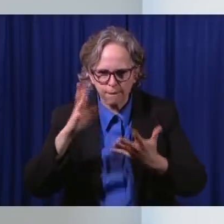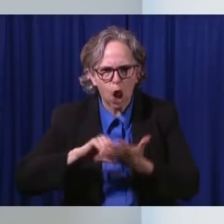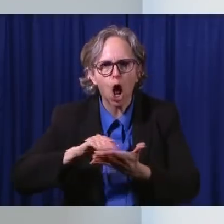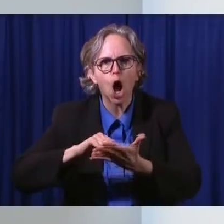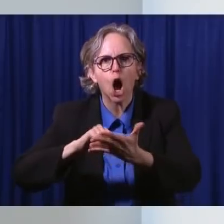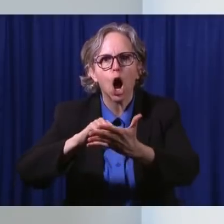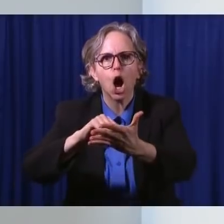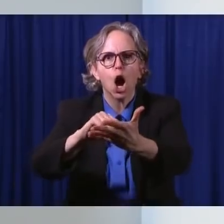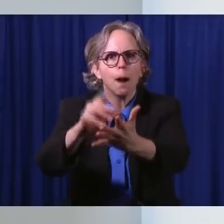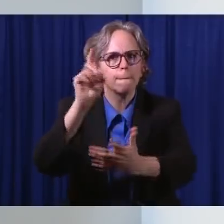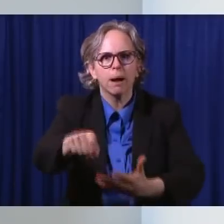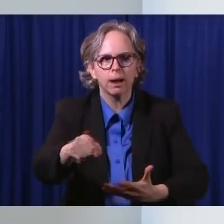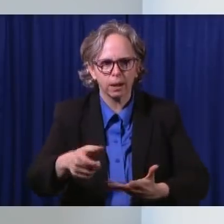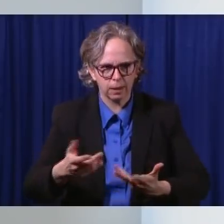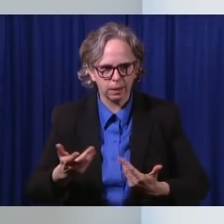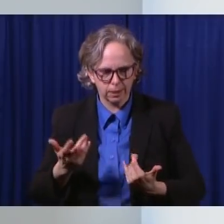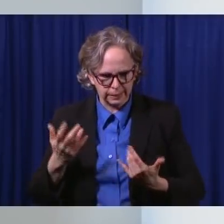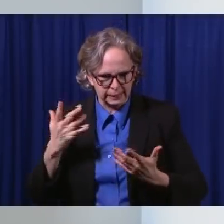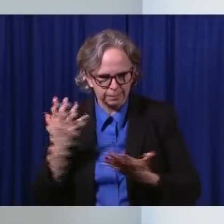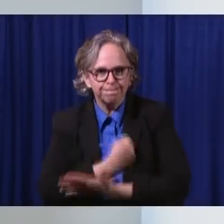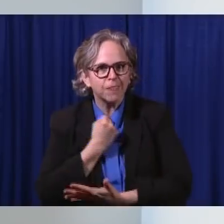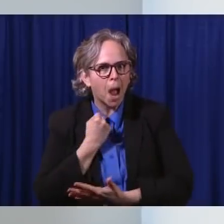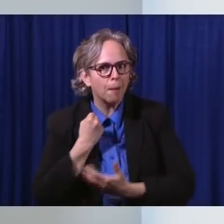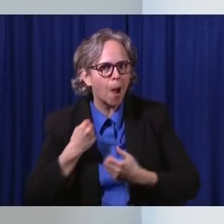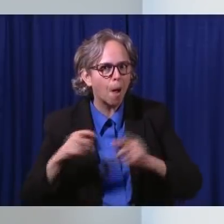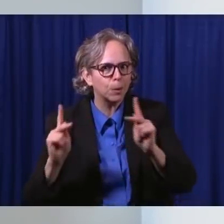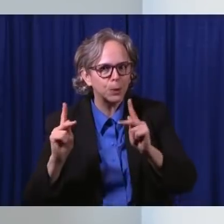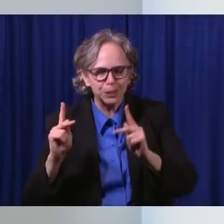AND NOW IN A COVID WORLD WE HAVE